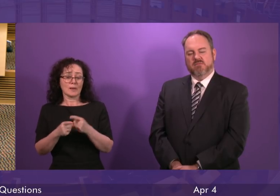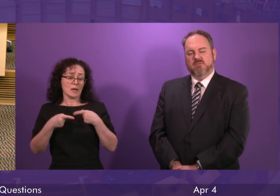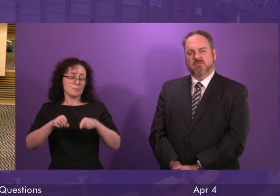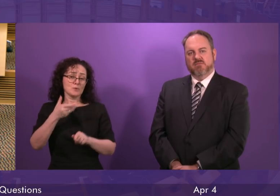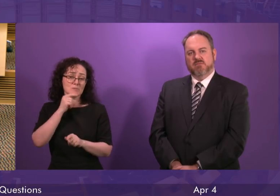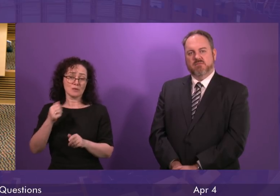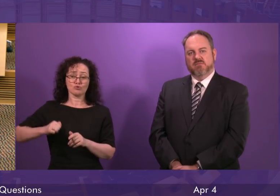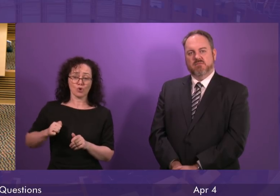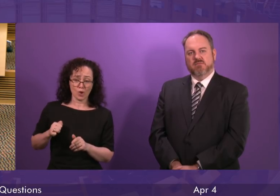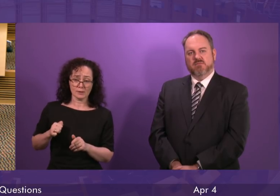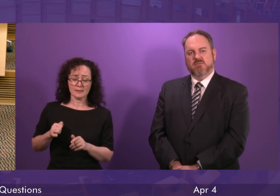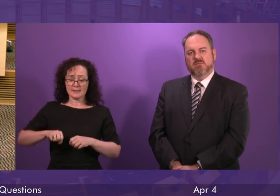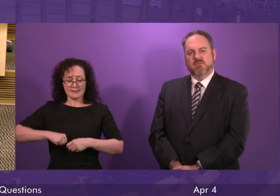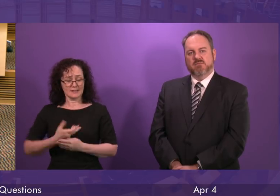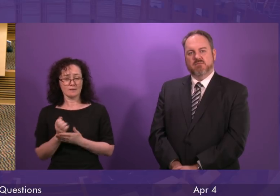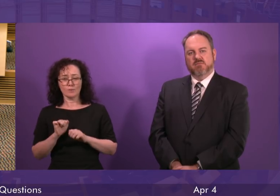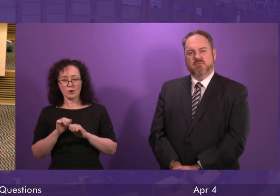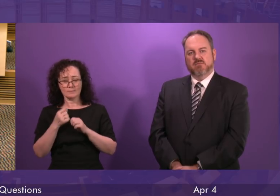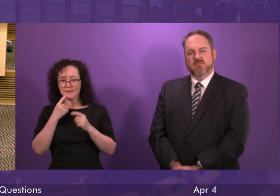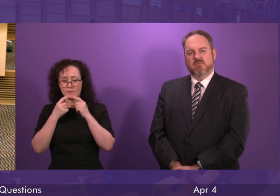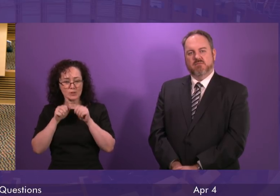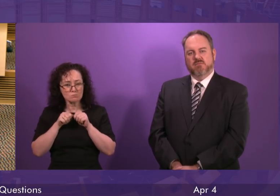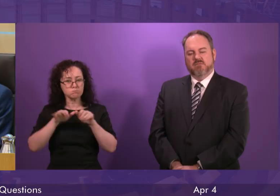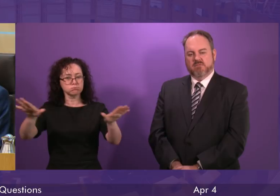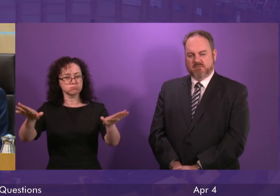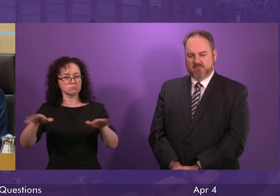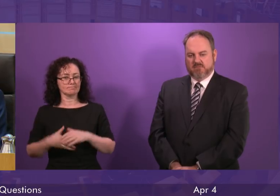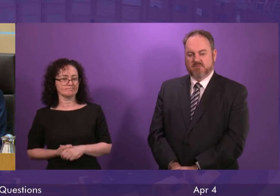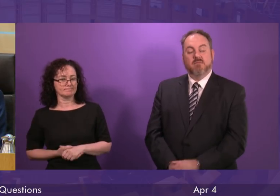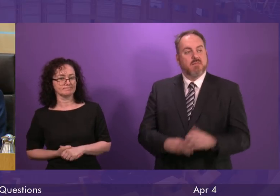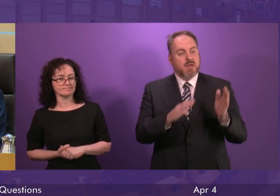to develop it. Again, I hope that all members will get fully behind it.